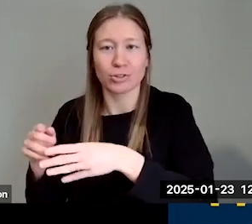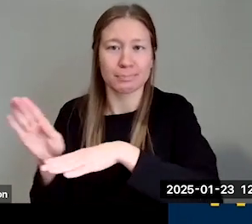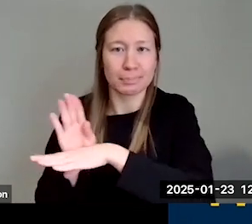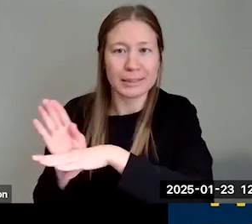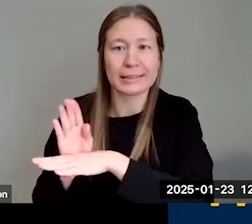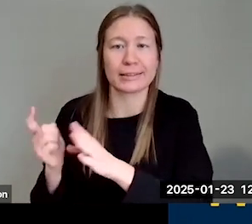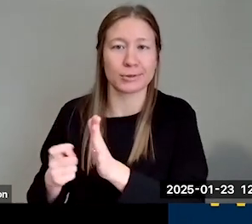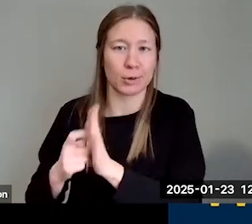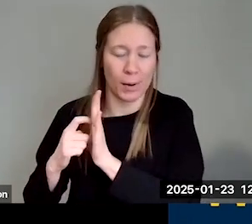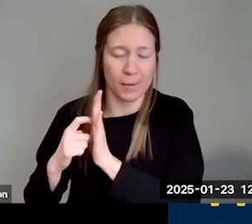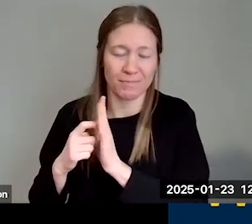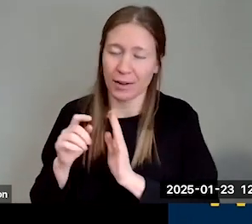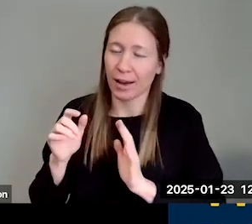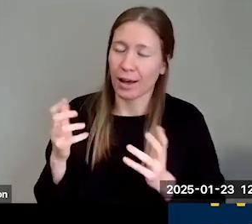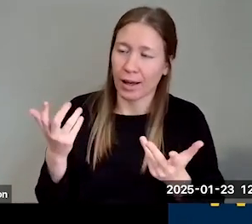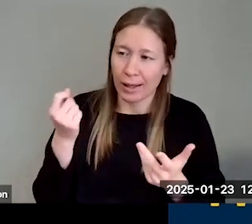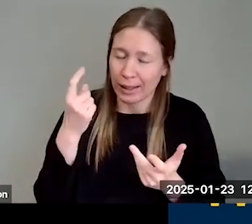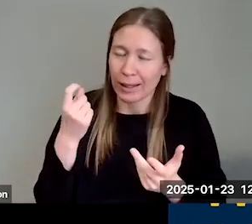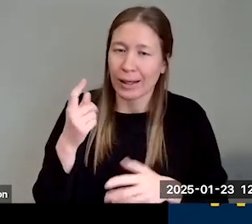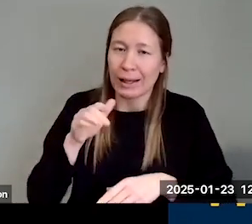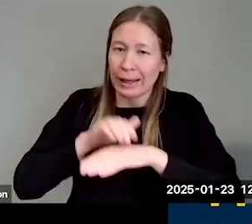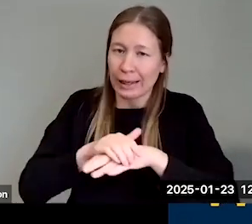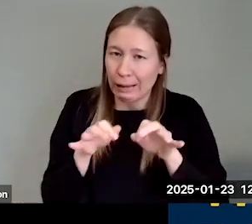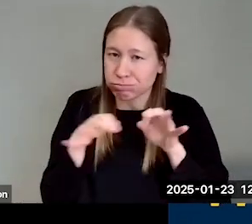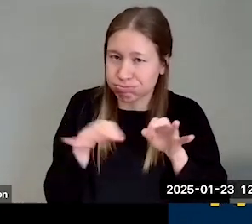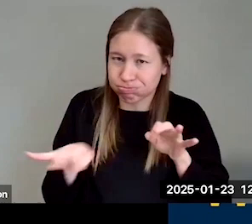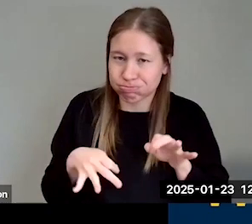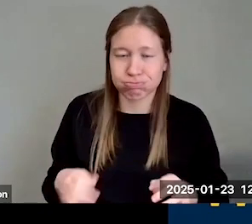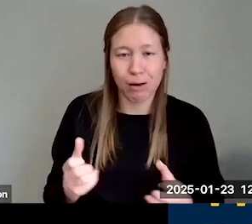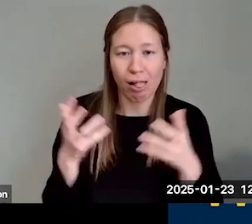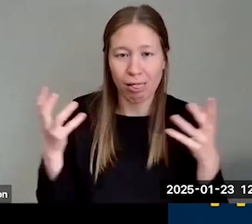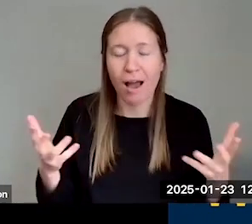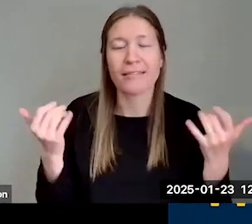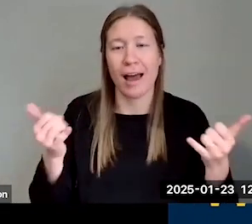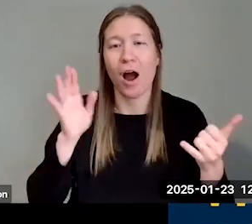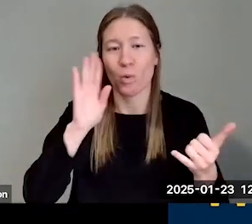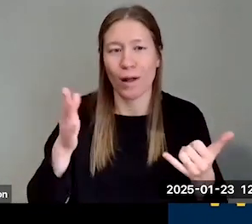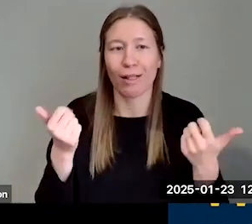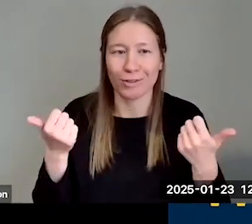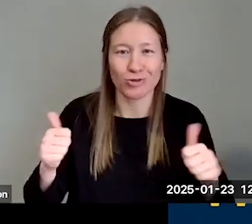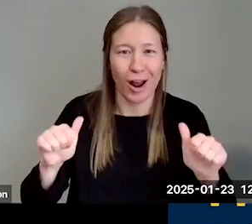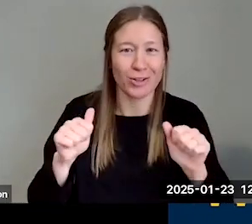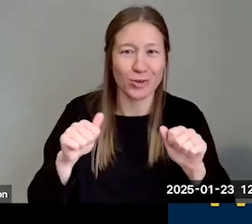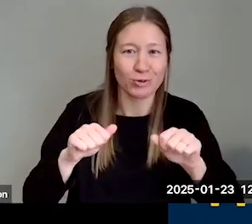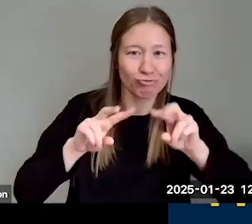So that is a lot of words that we're gonna try to unpack now. So what does it mean for an employer